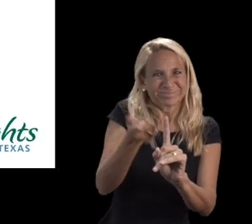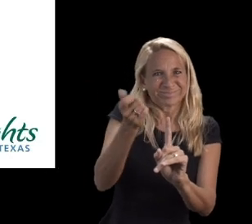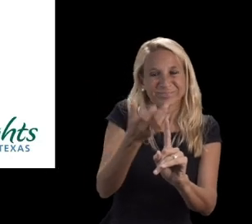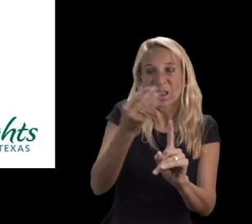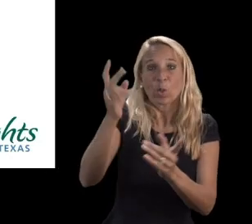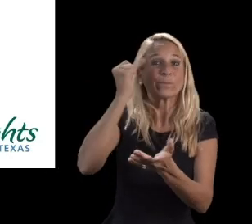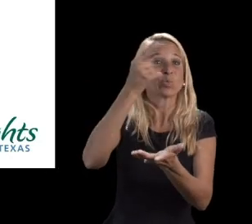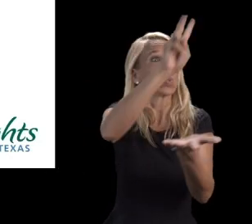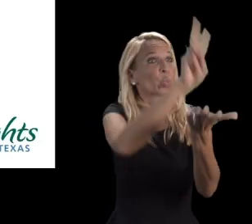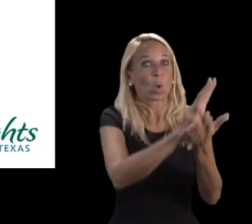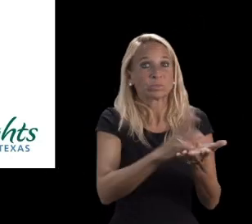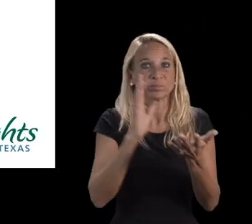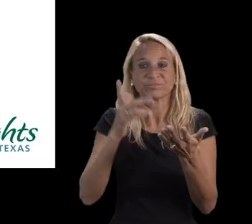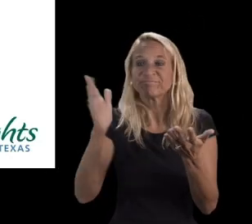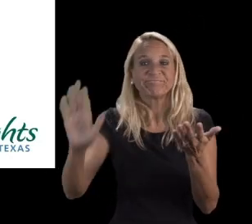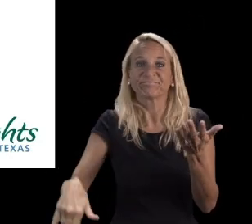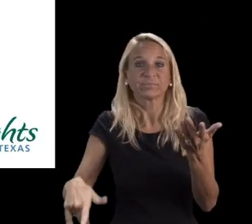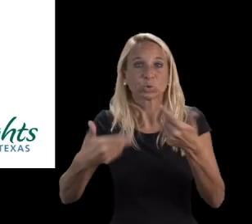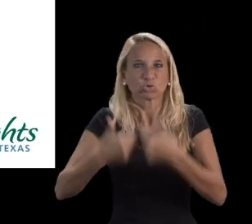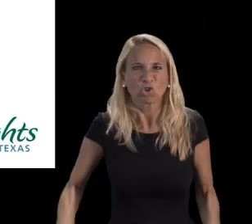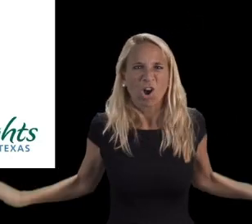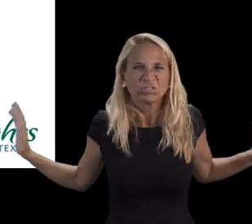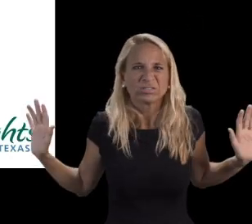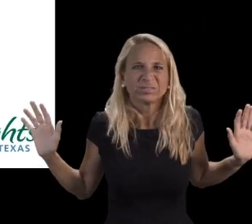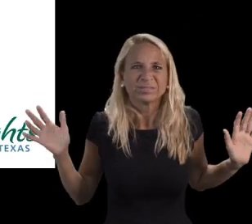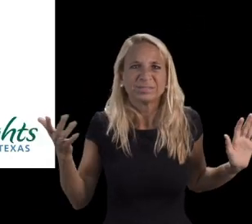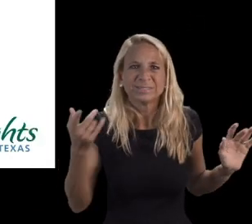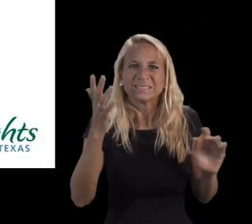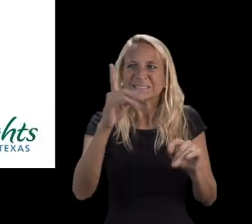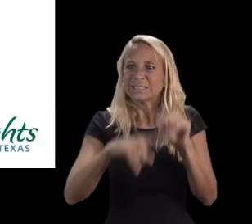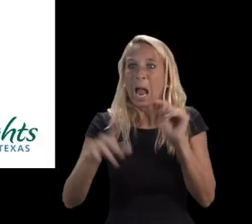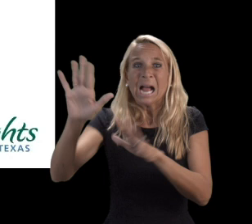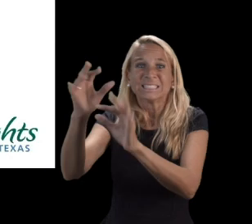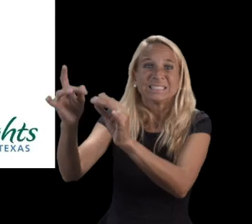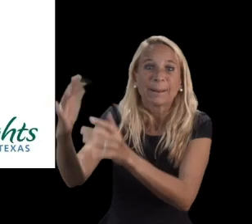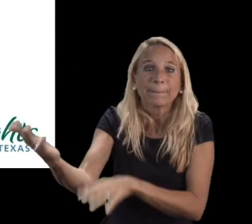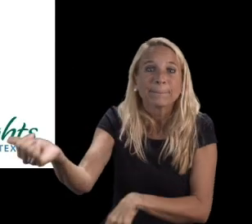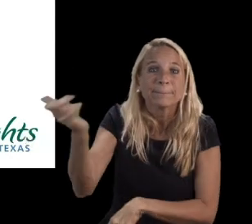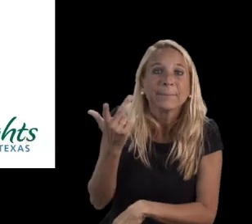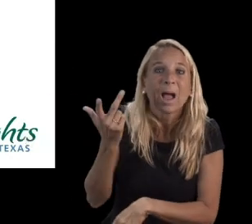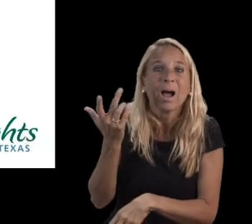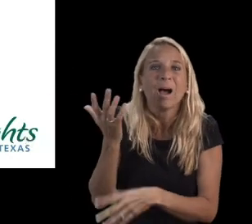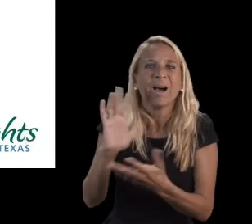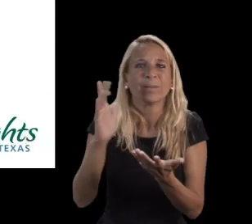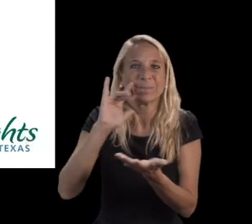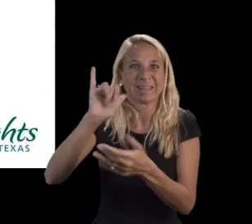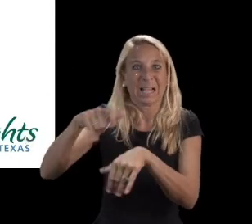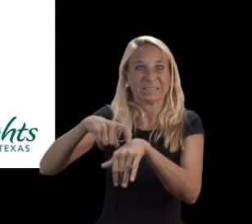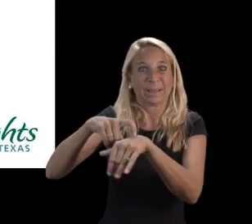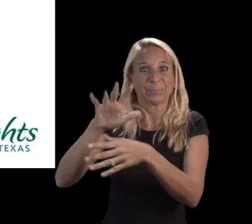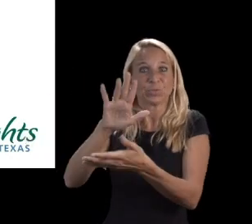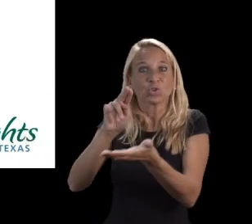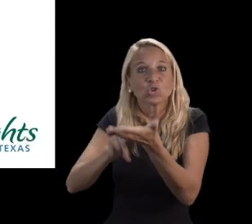that you can't necessarily always get back, because they're not going to give you the time back.